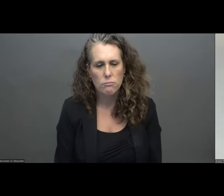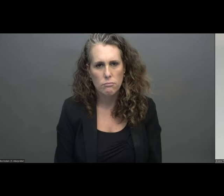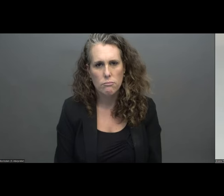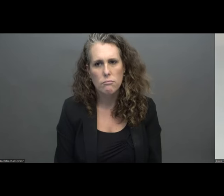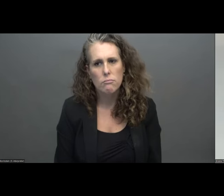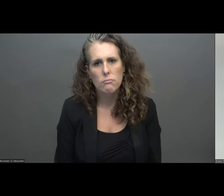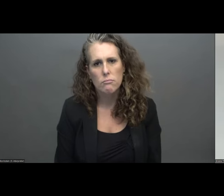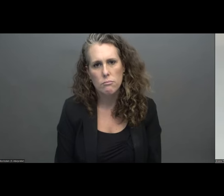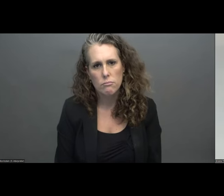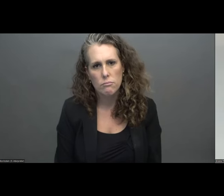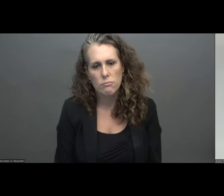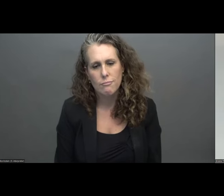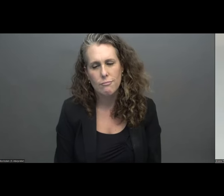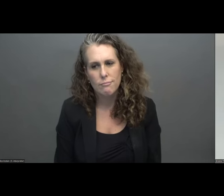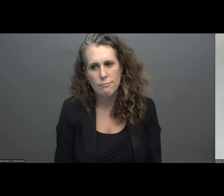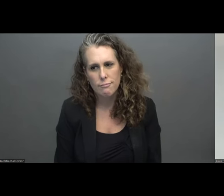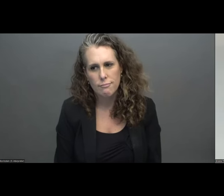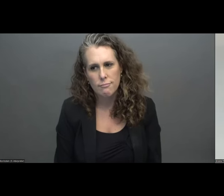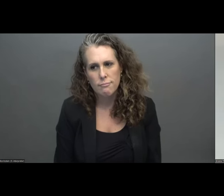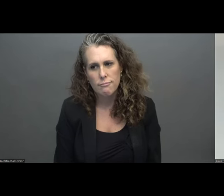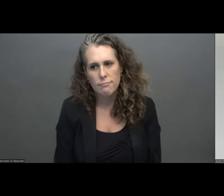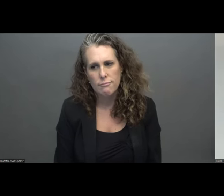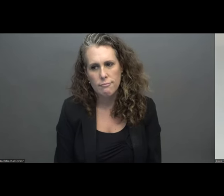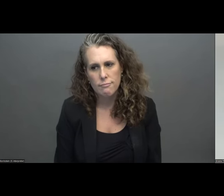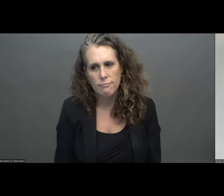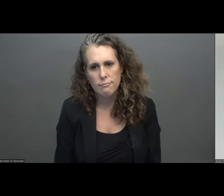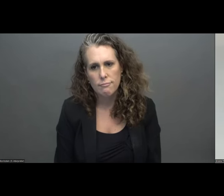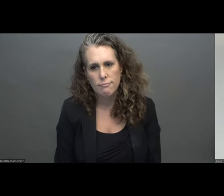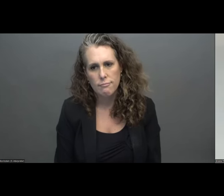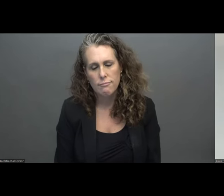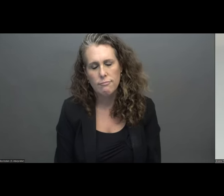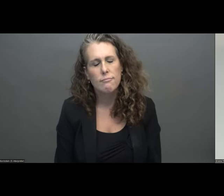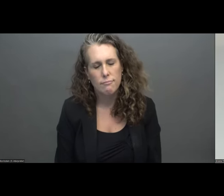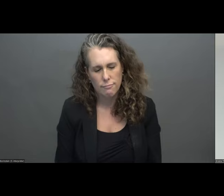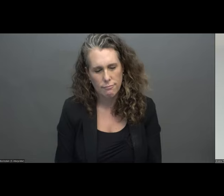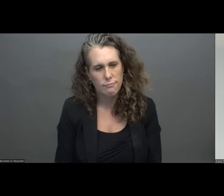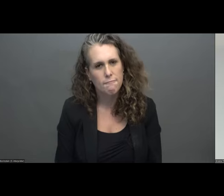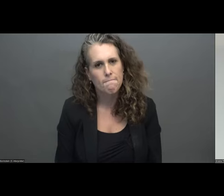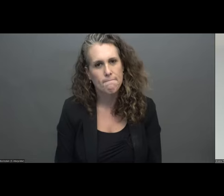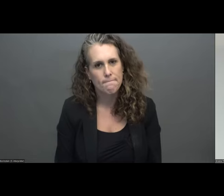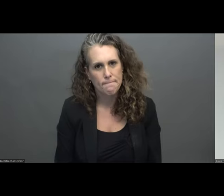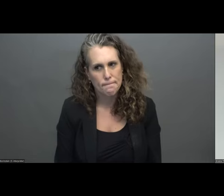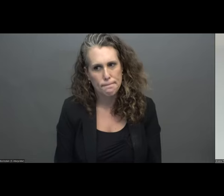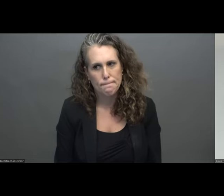go nice typically person under represented under Dr. Watkins put something up national